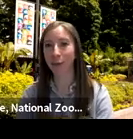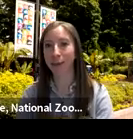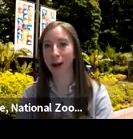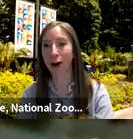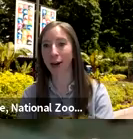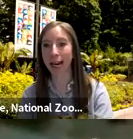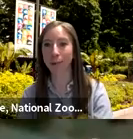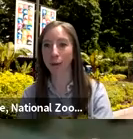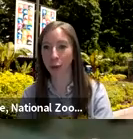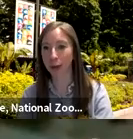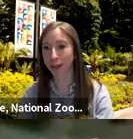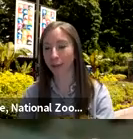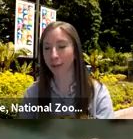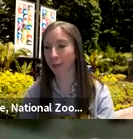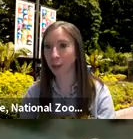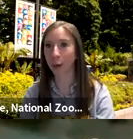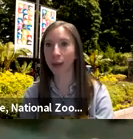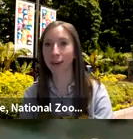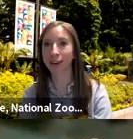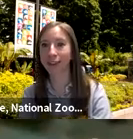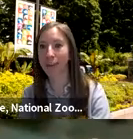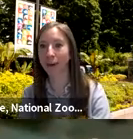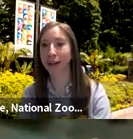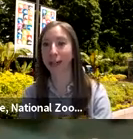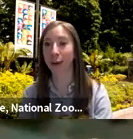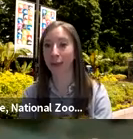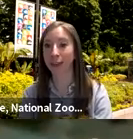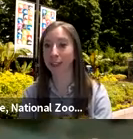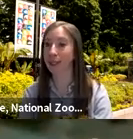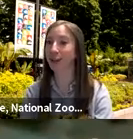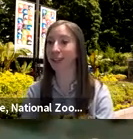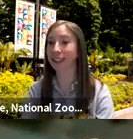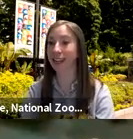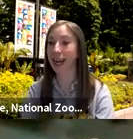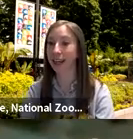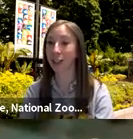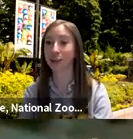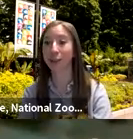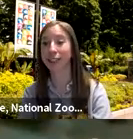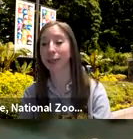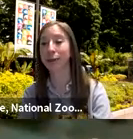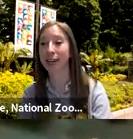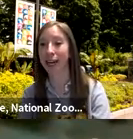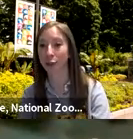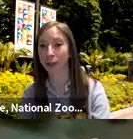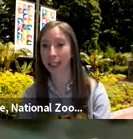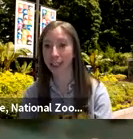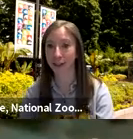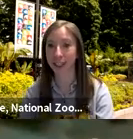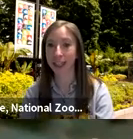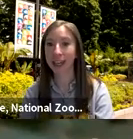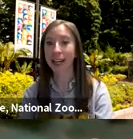be on April 21st, where we are collaborating with the Smithsonian's National Museum